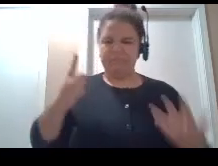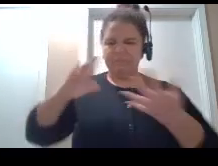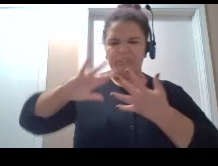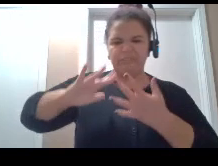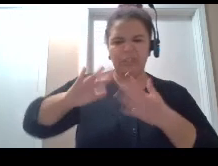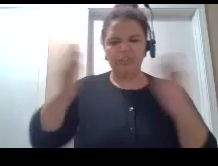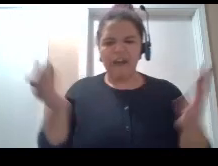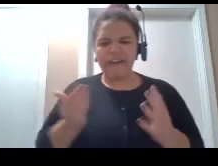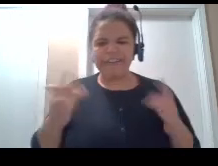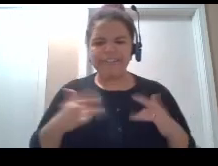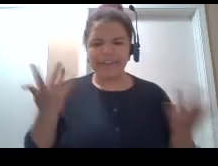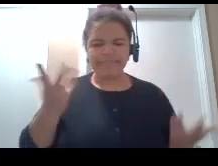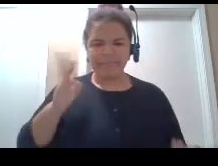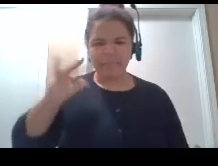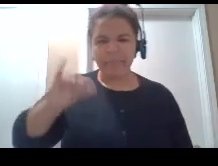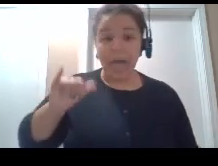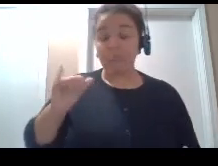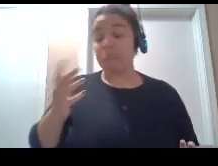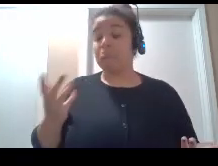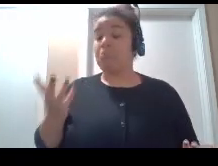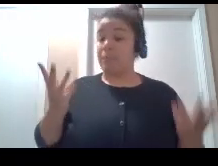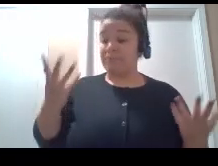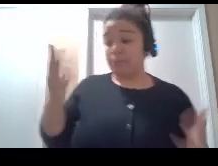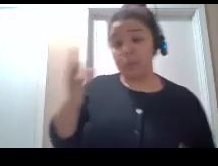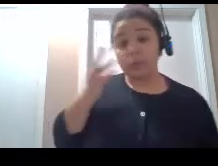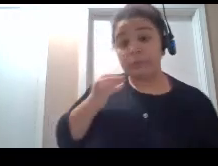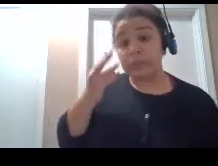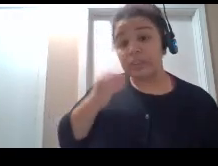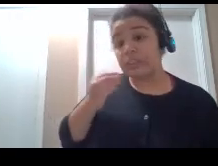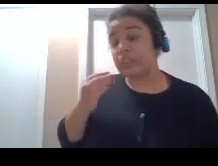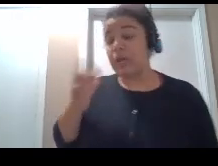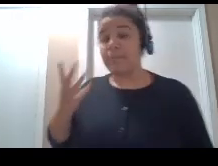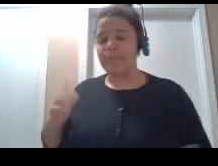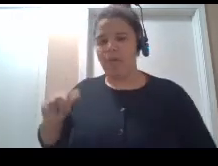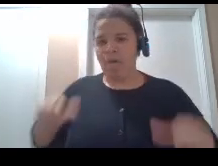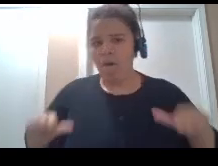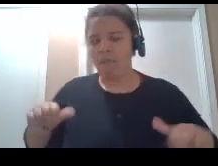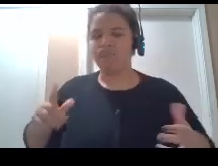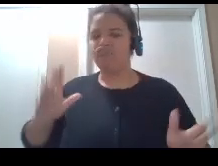bit of a review, but I think it's worth taking the time for those who have not supported one.